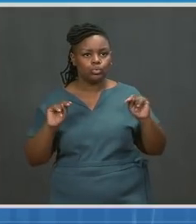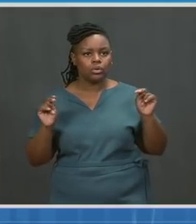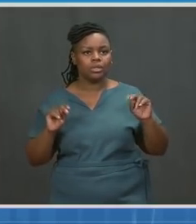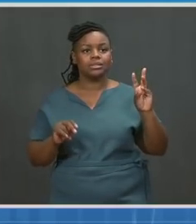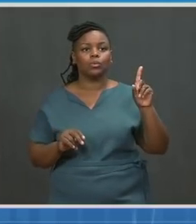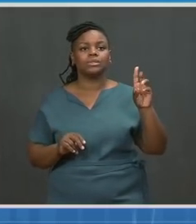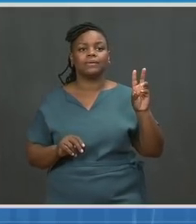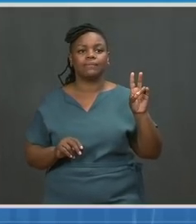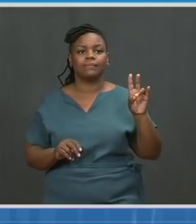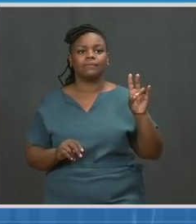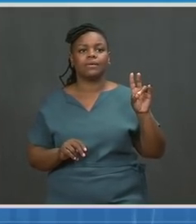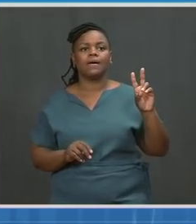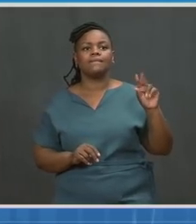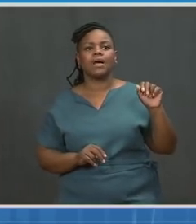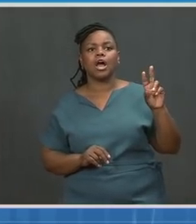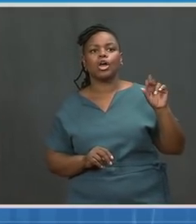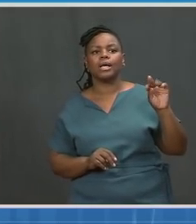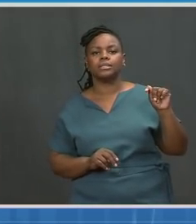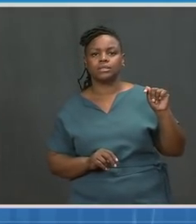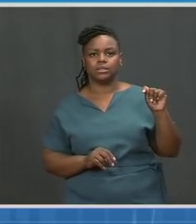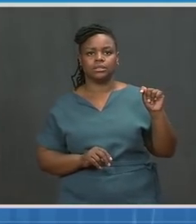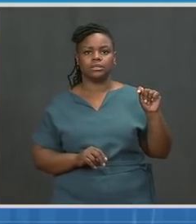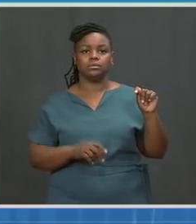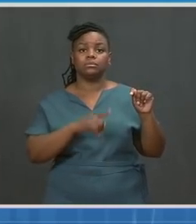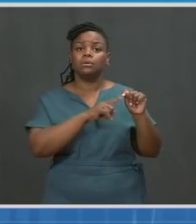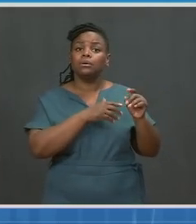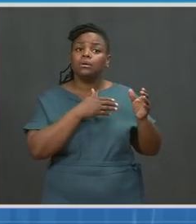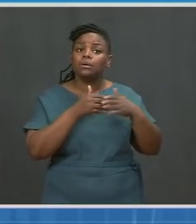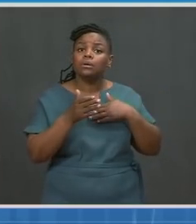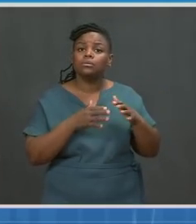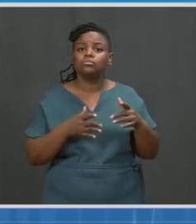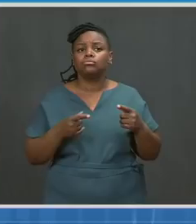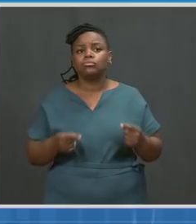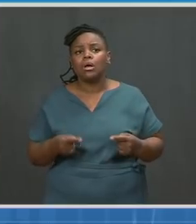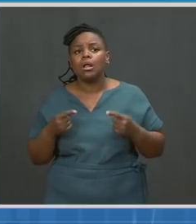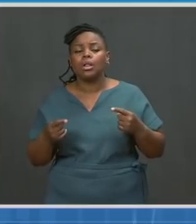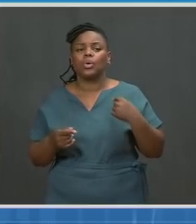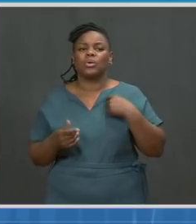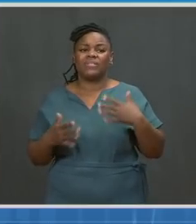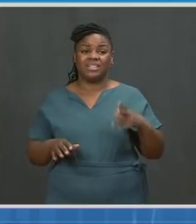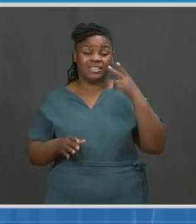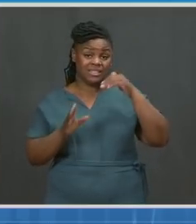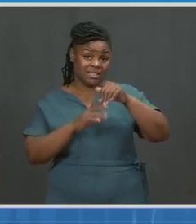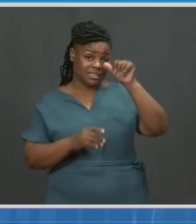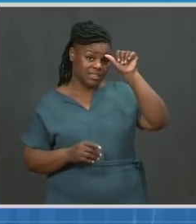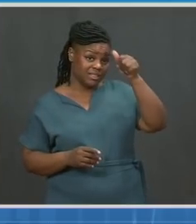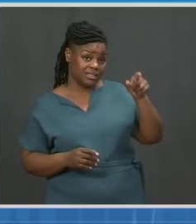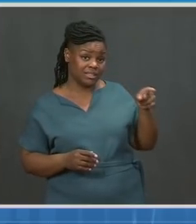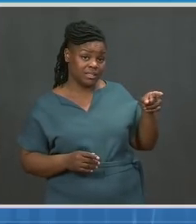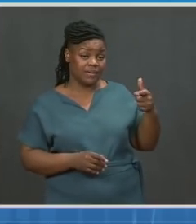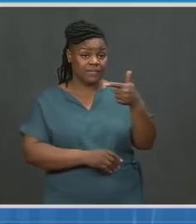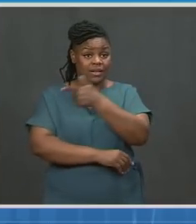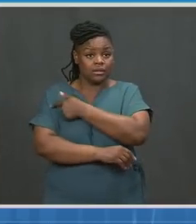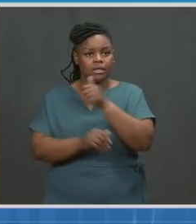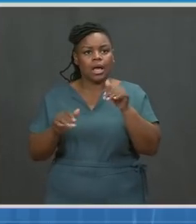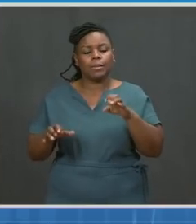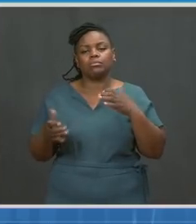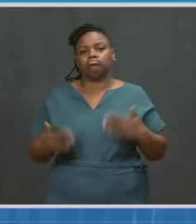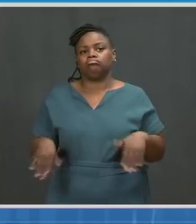So despite the real difficulty that we're seeing in India, vaccination could be a very, very important antidote